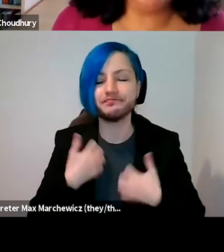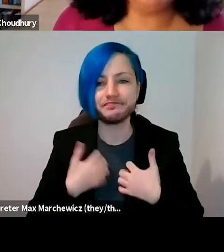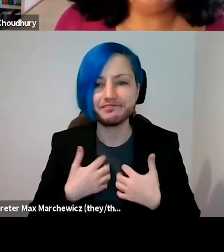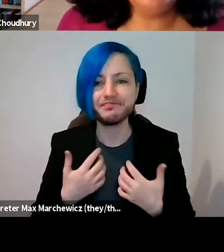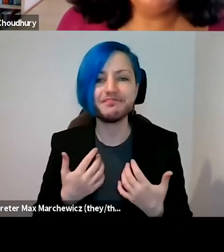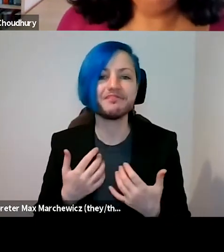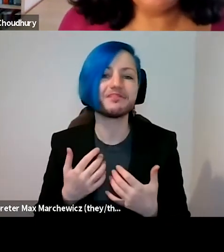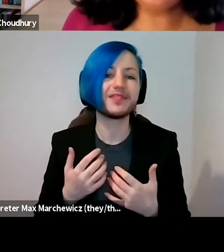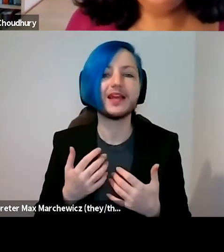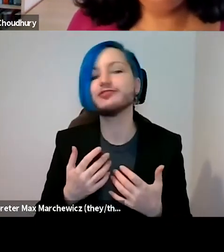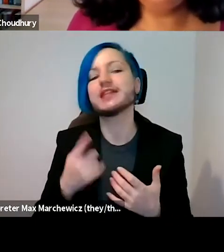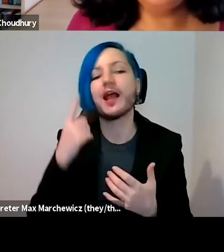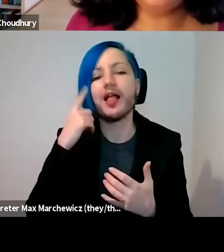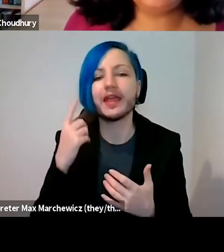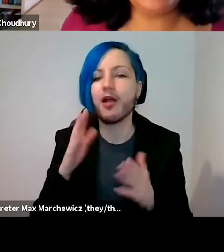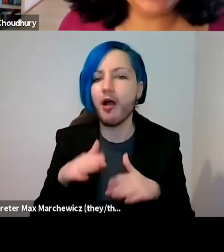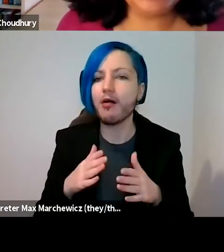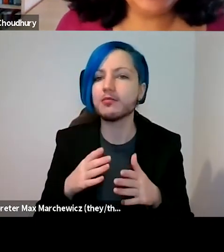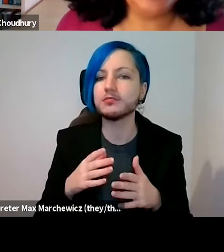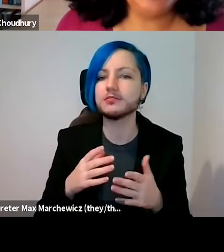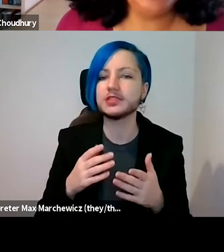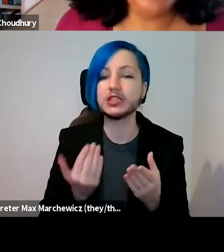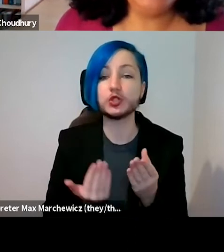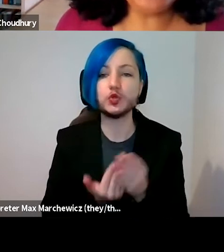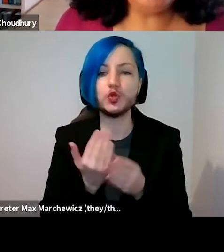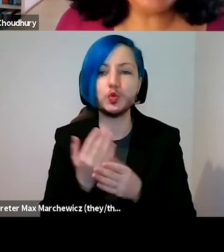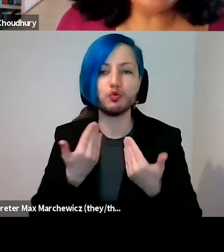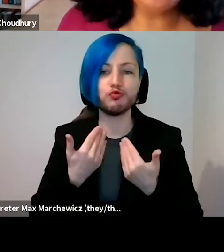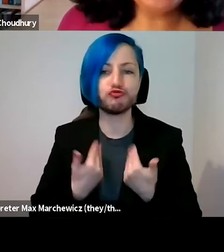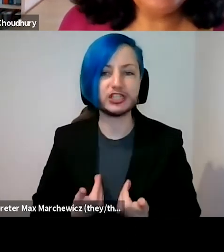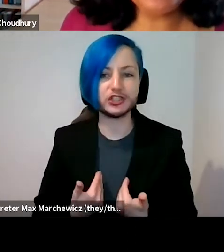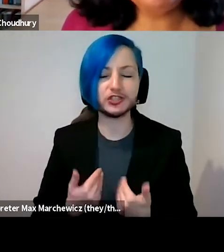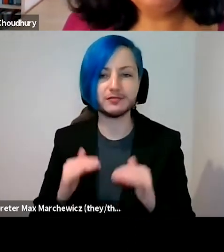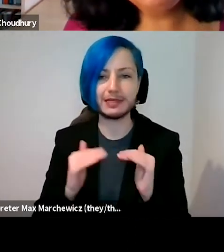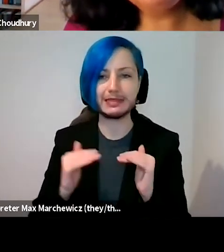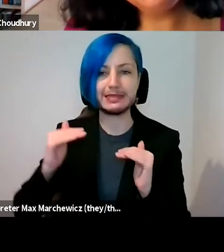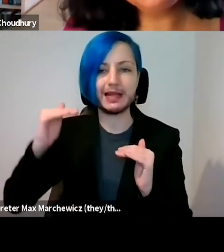in the novel marks a nouveau riche status, which also becomes a source of amusement